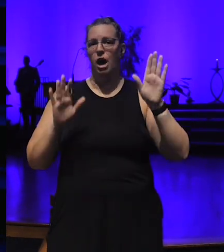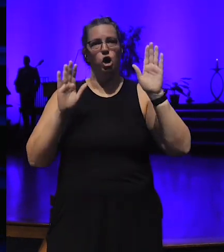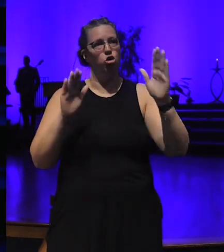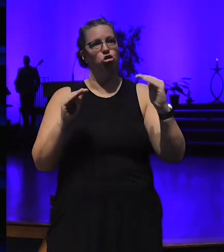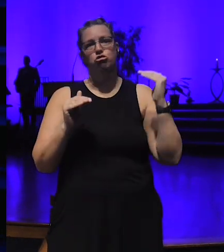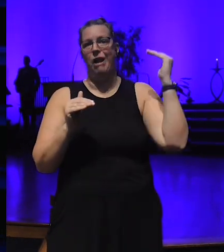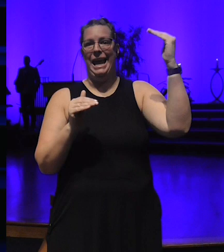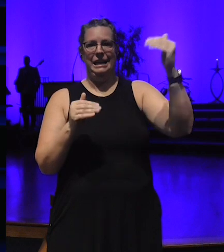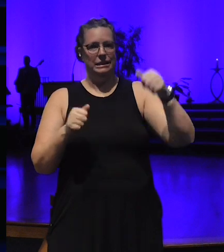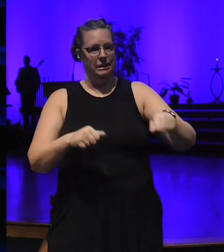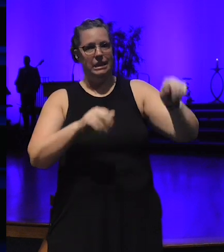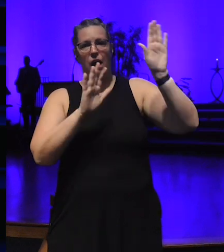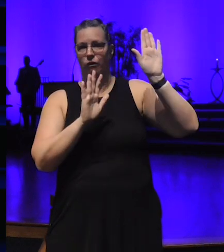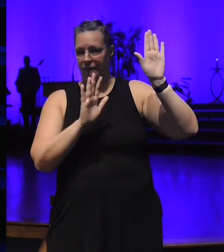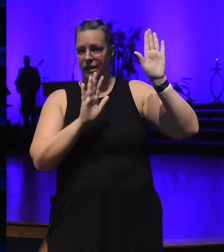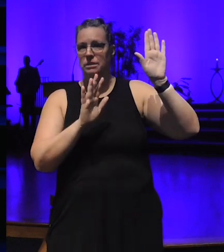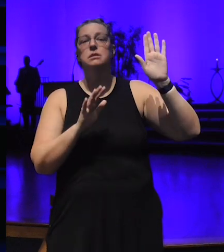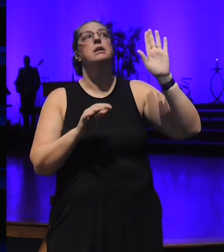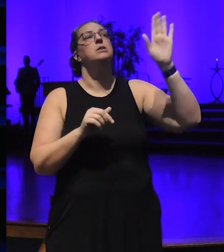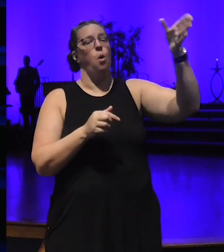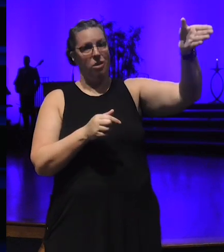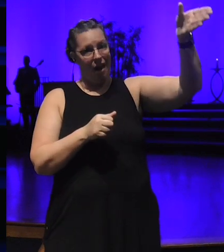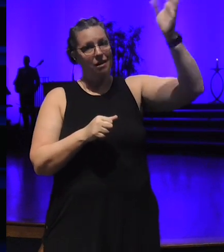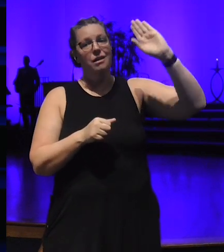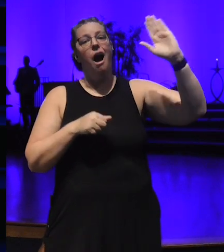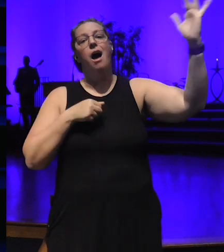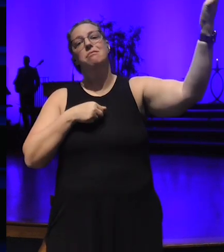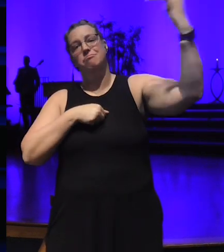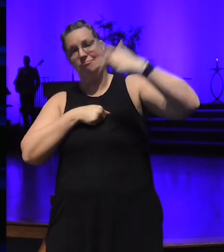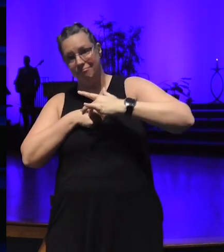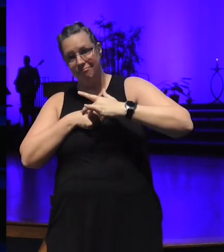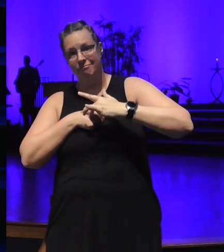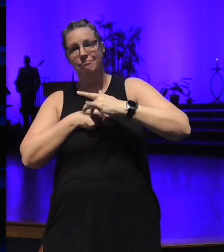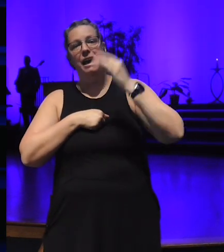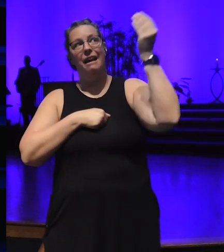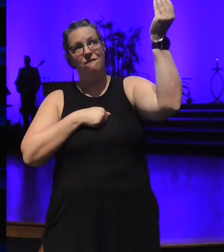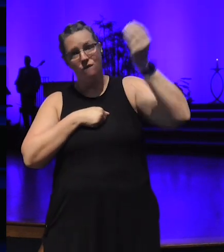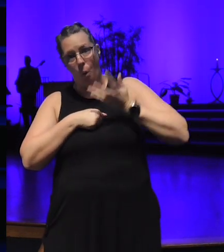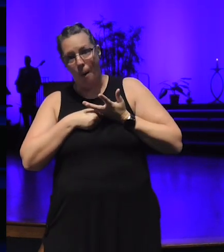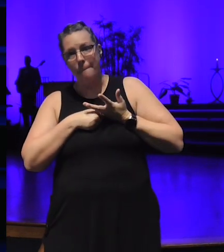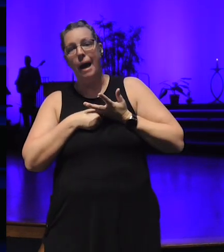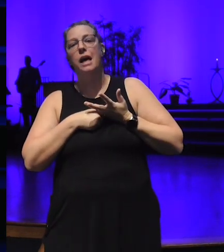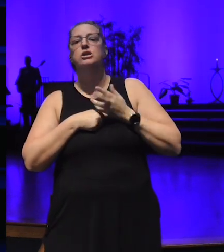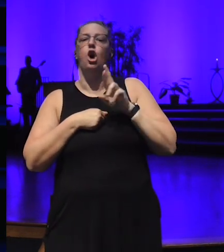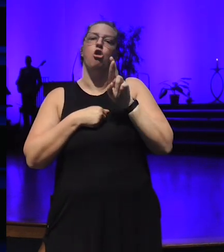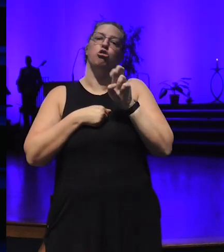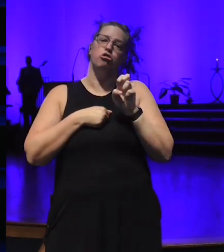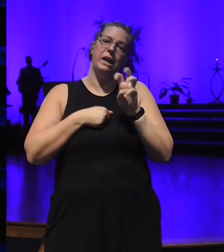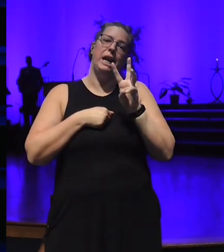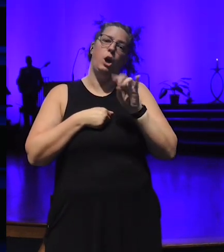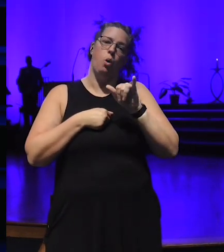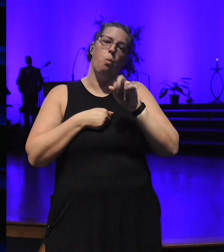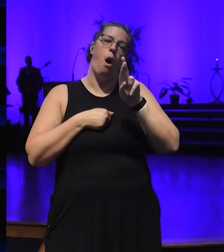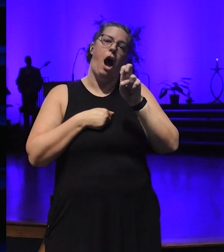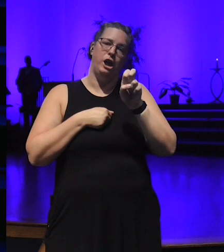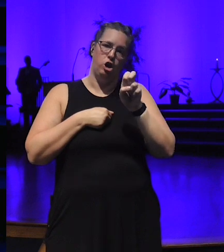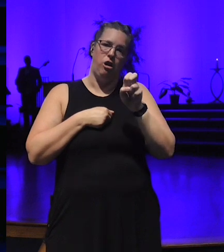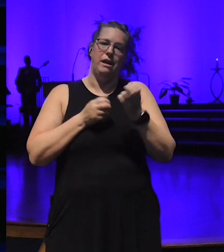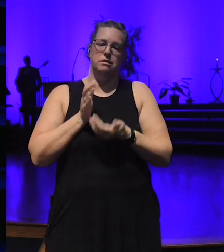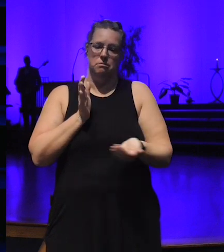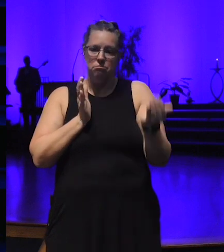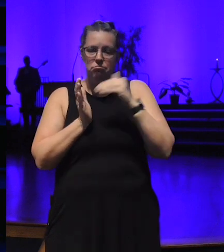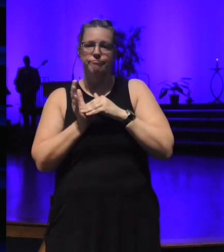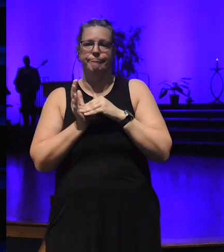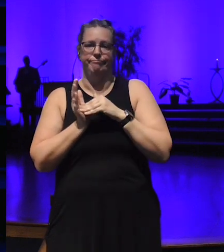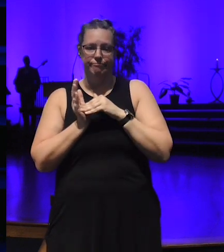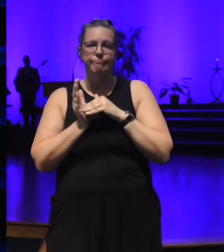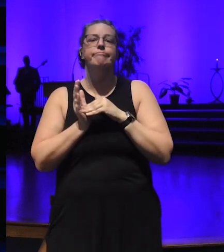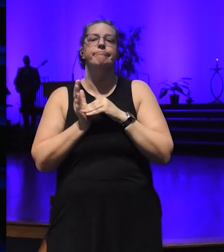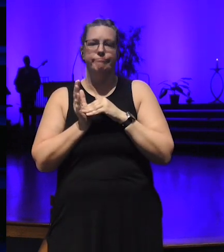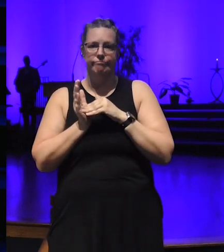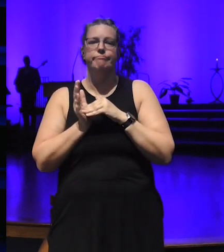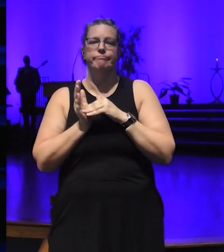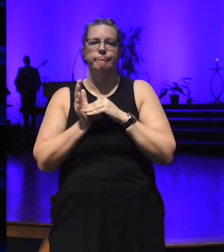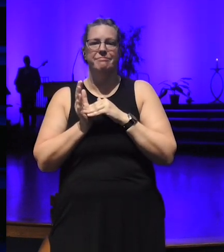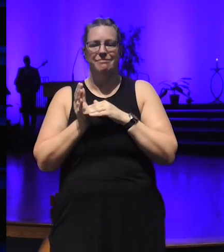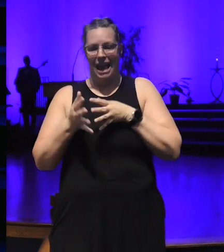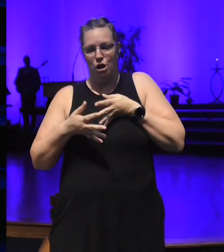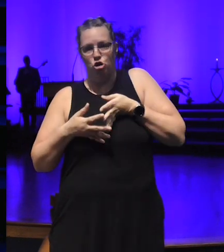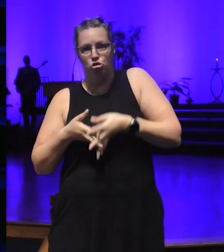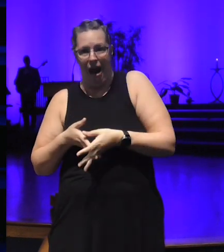the Divine to touch us to inform us to rewire us to rejuvenate us to ground Us in the love